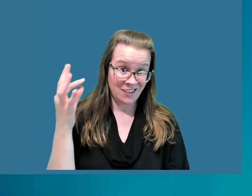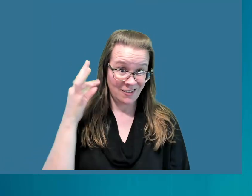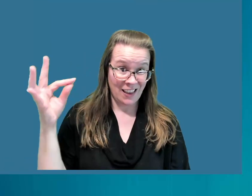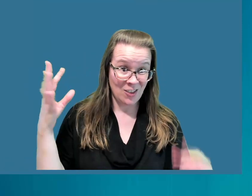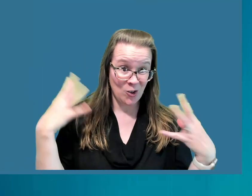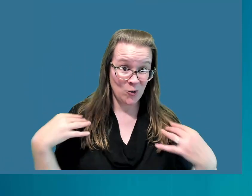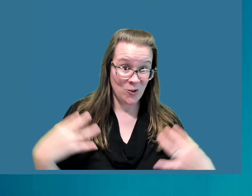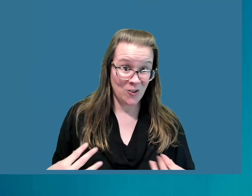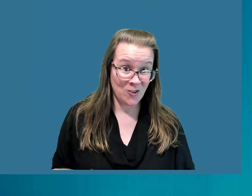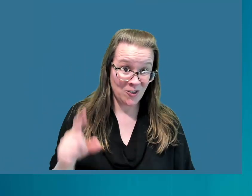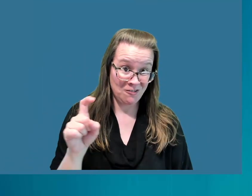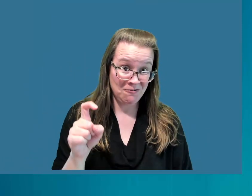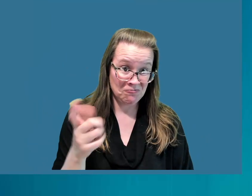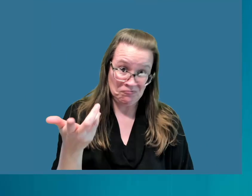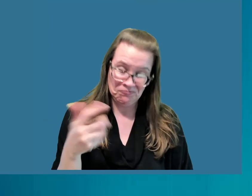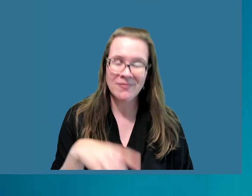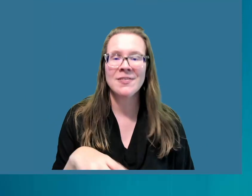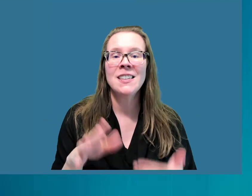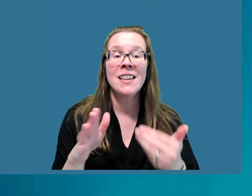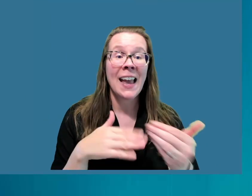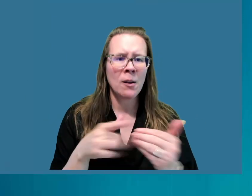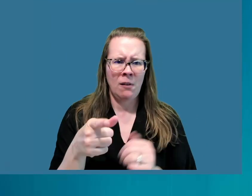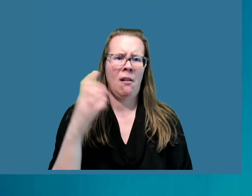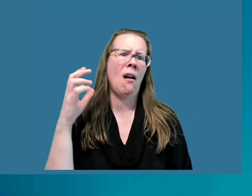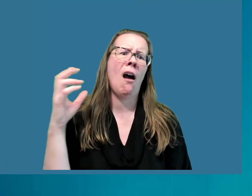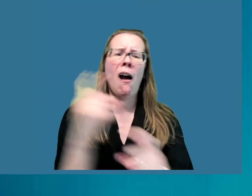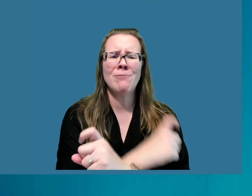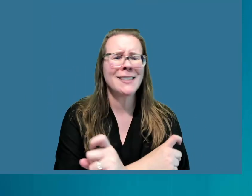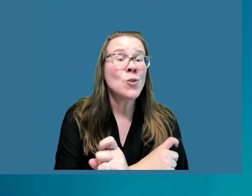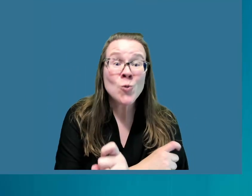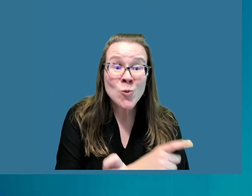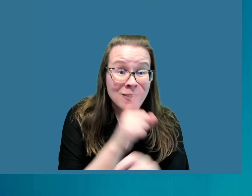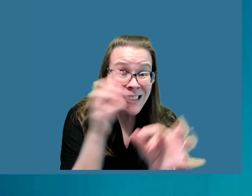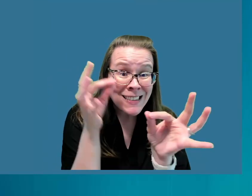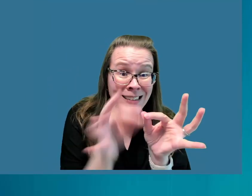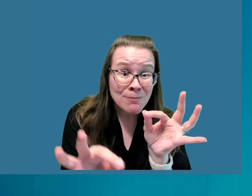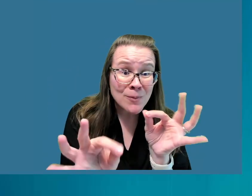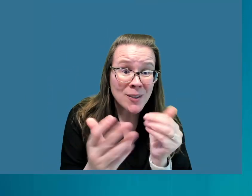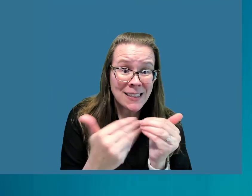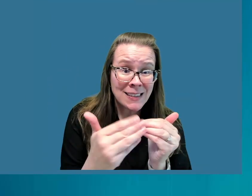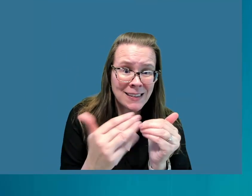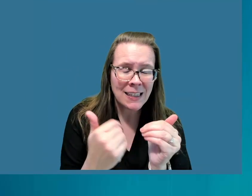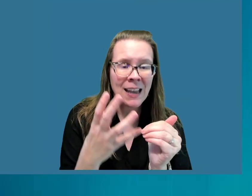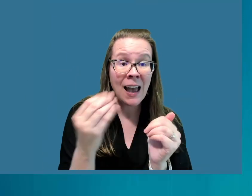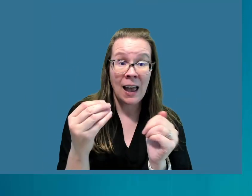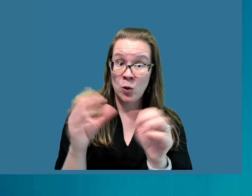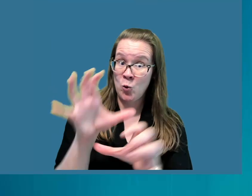my gosh, it looks so amazing! It's so professional--it must be so hard." But it's--it's honestly one of the easiest techniques, and it gets the most--uh,